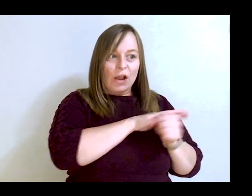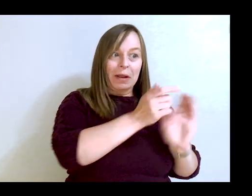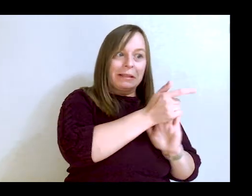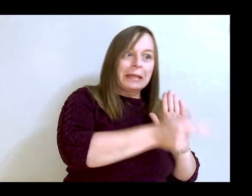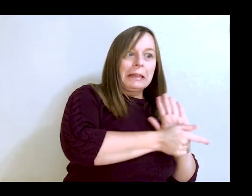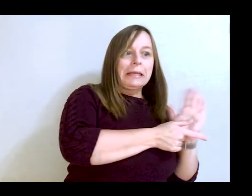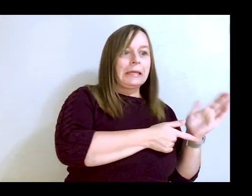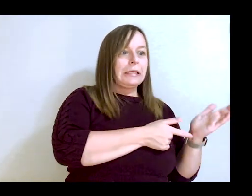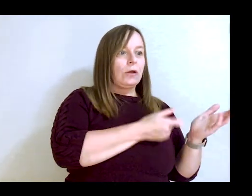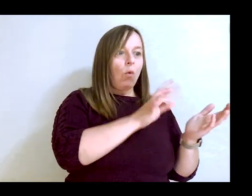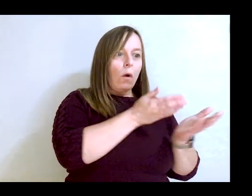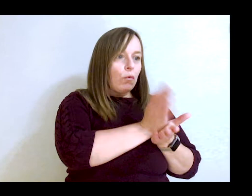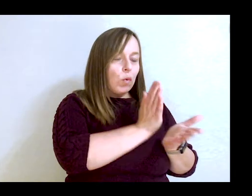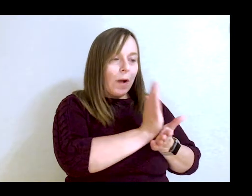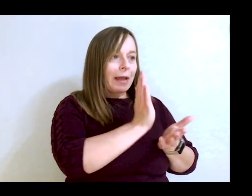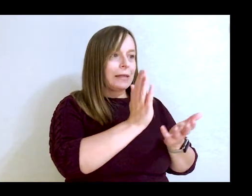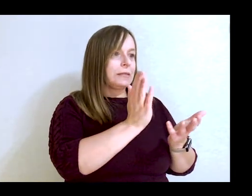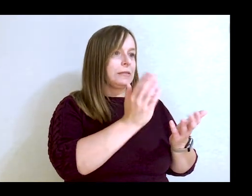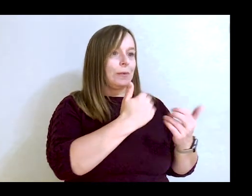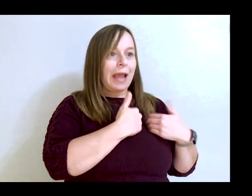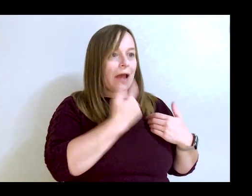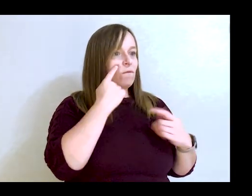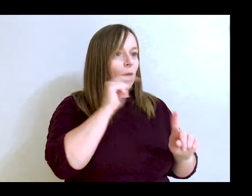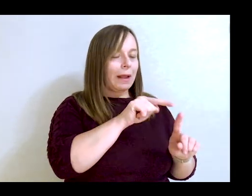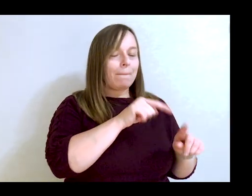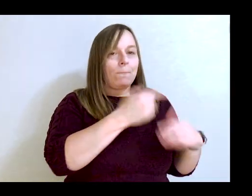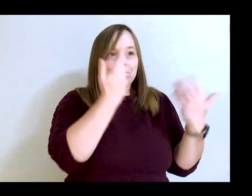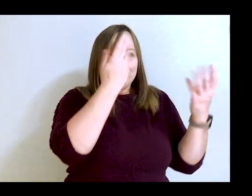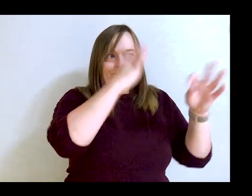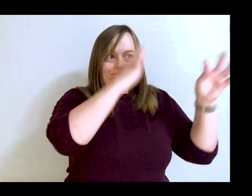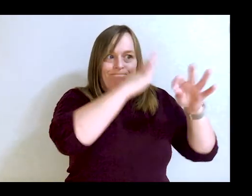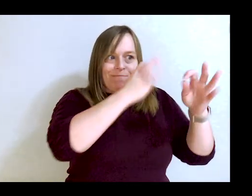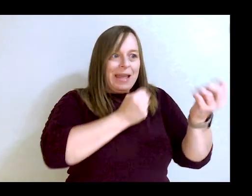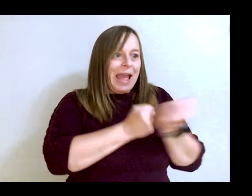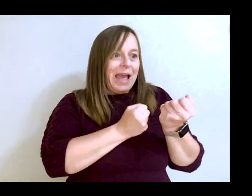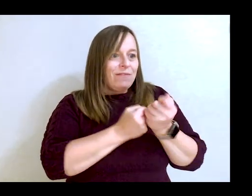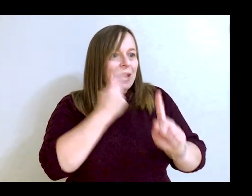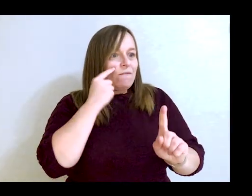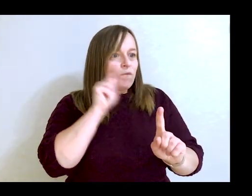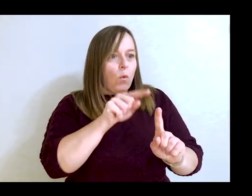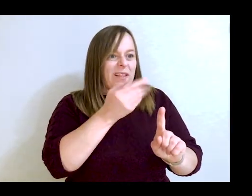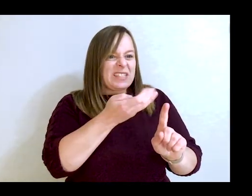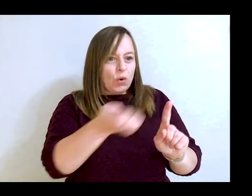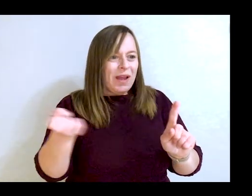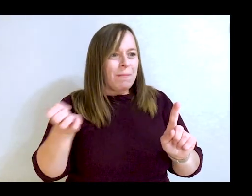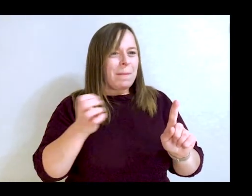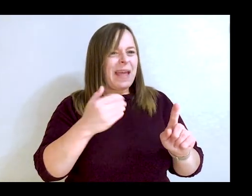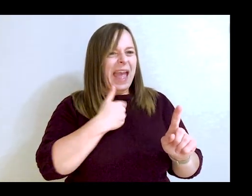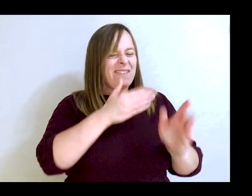legally or what rights were.. as far as advocating for us. And just having